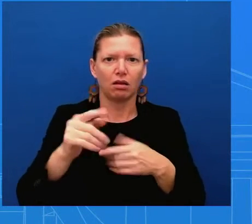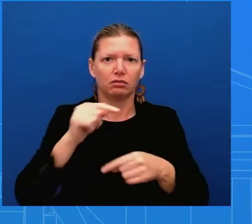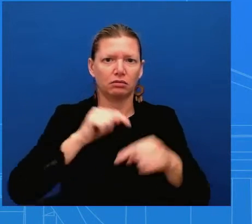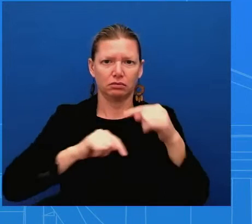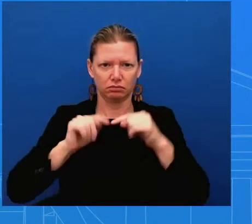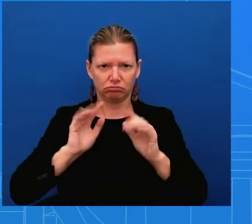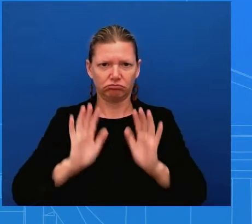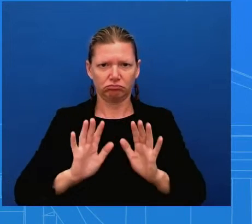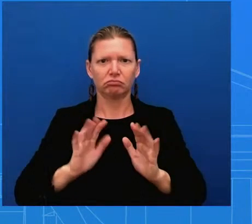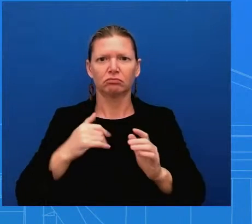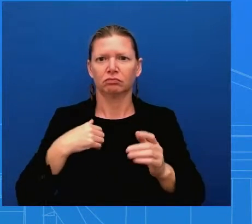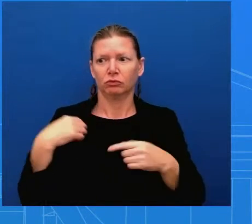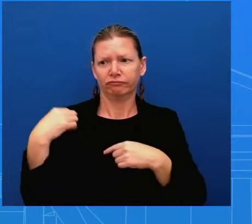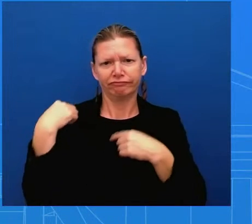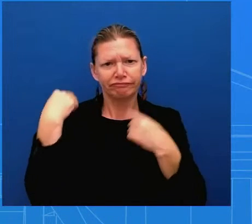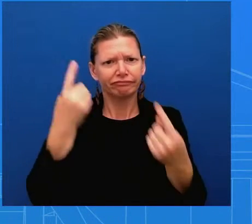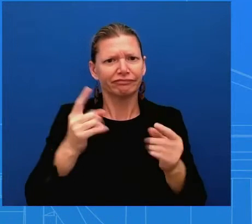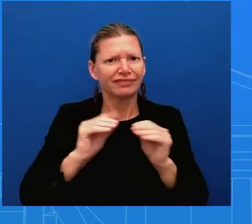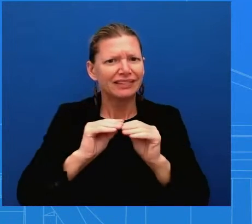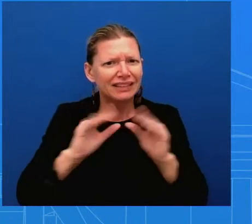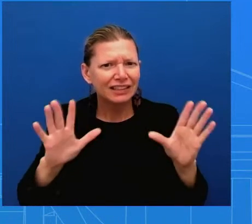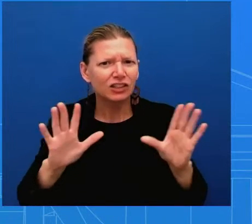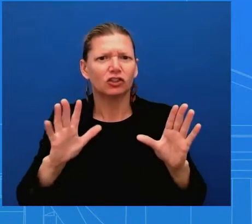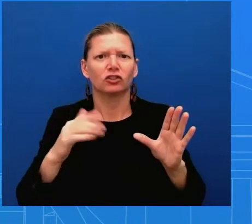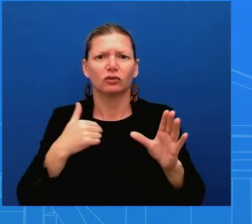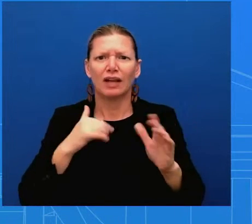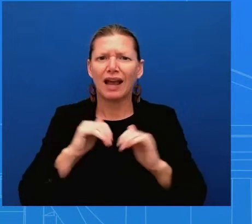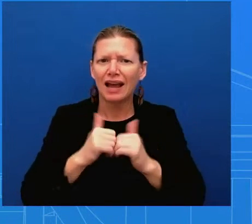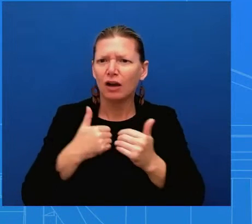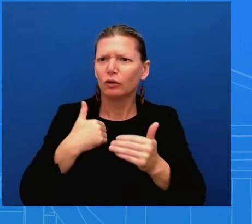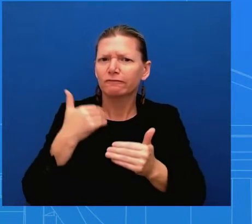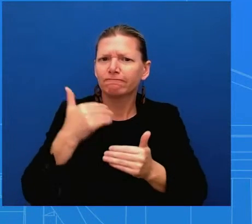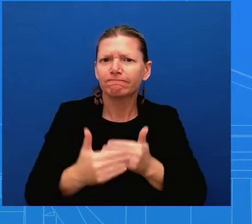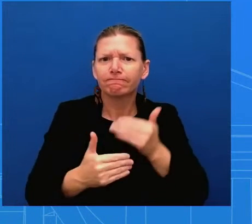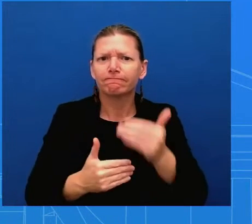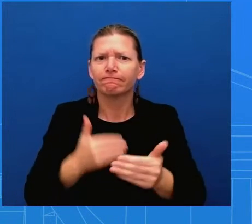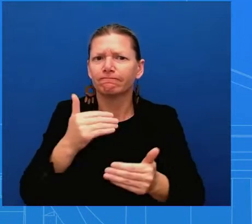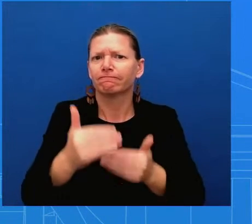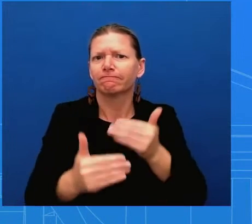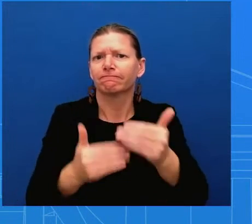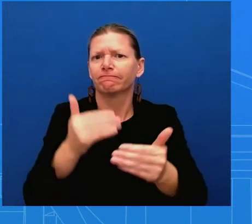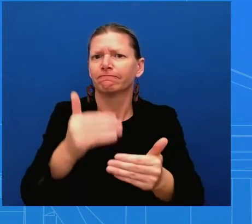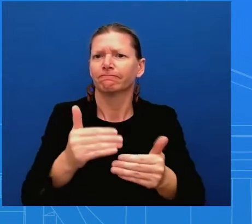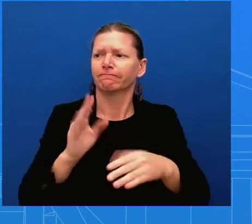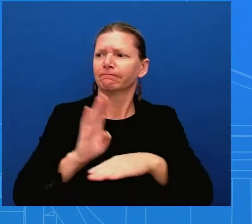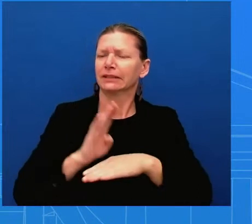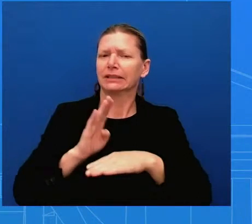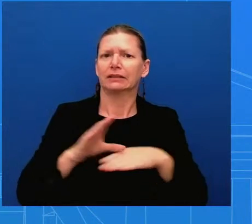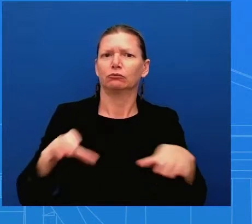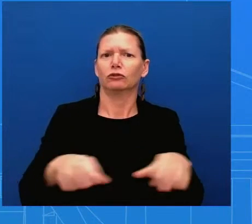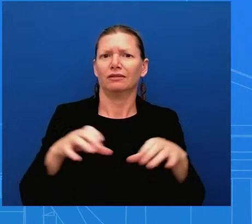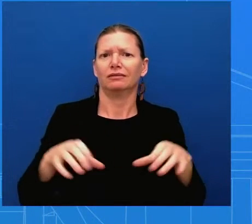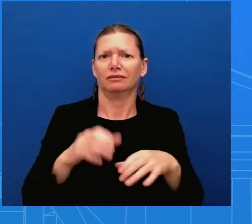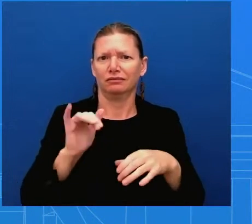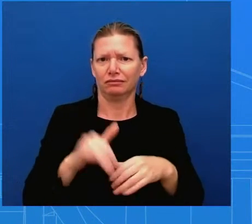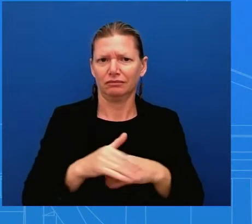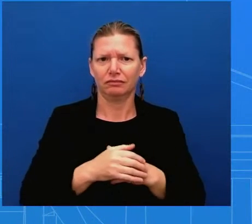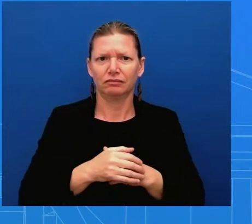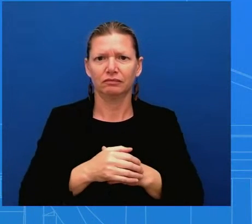and what we want to see. And that is the framework, as Jake Sullivan said here moments ago, that we move forward with. The Press: So, he now believes tariffs work?